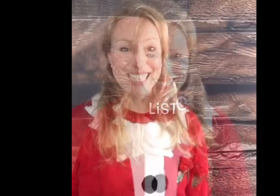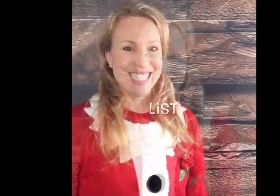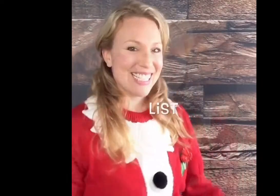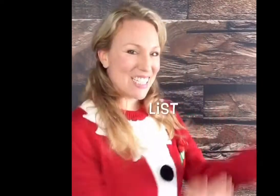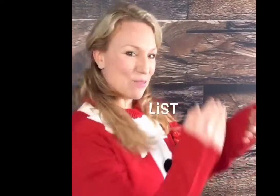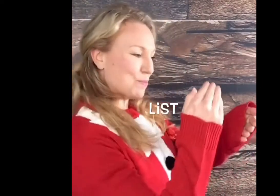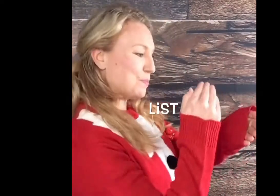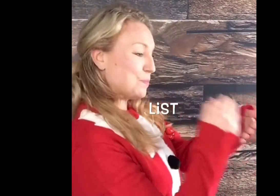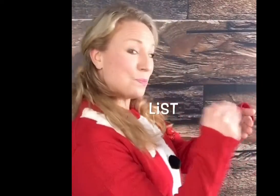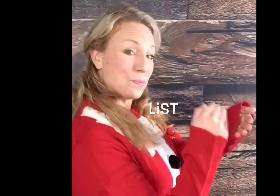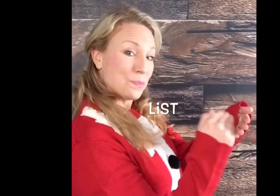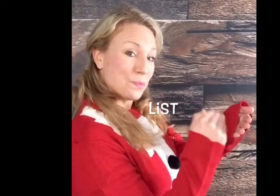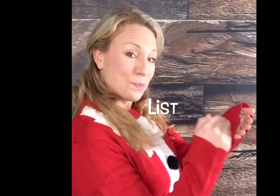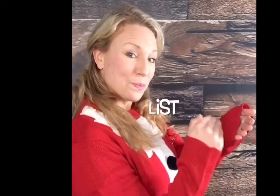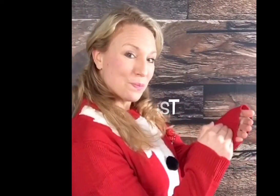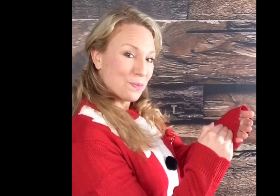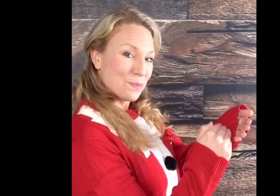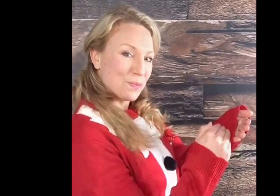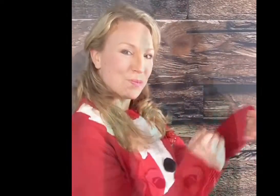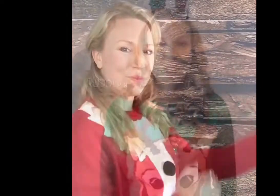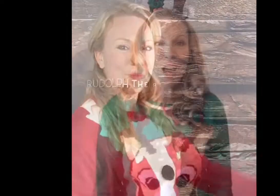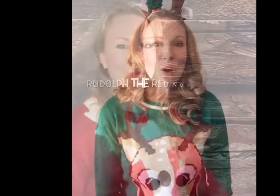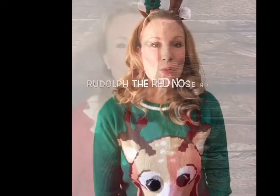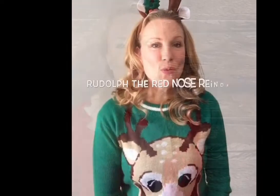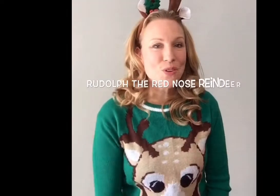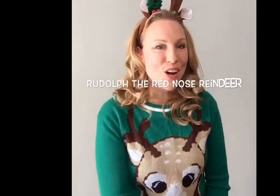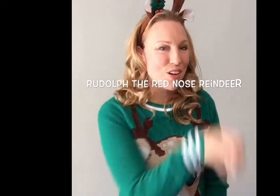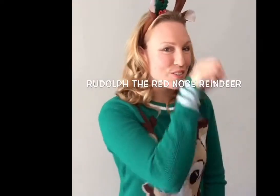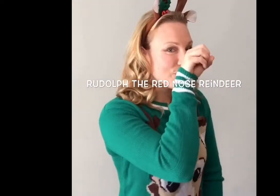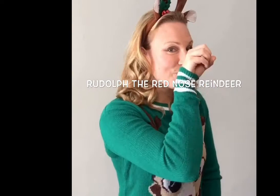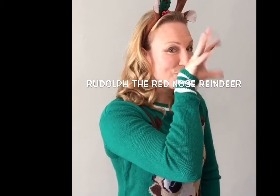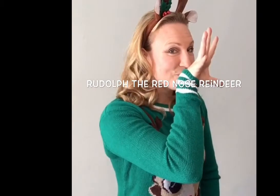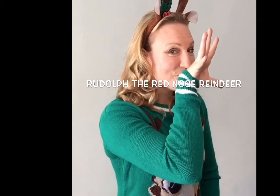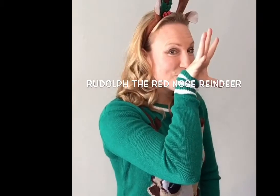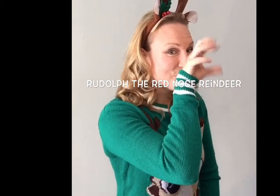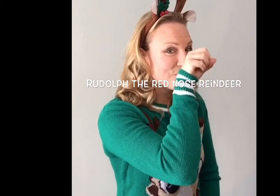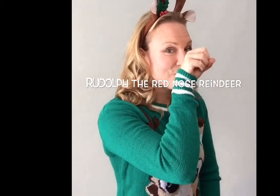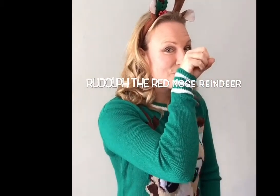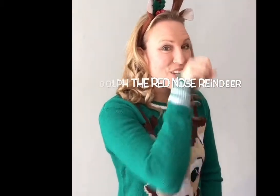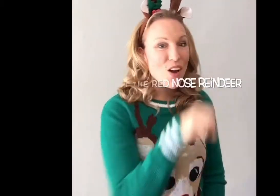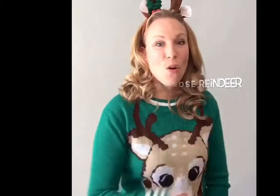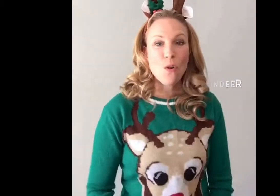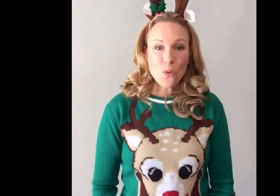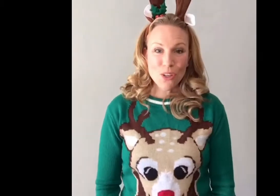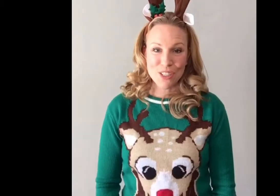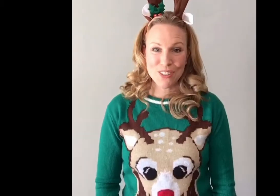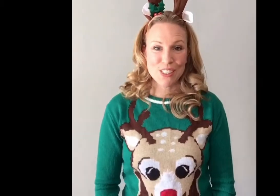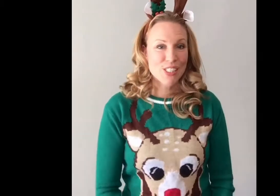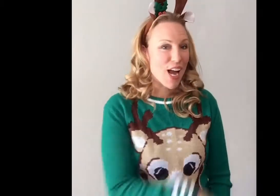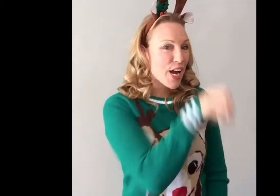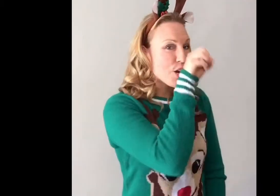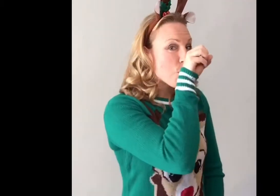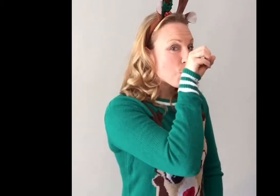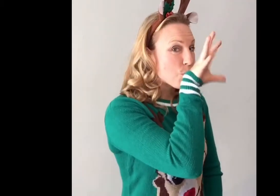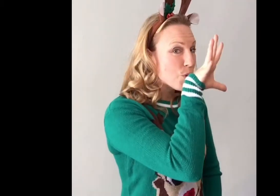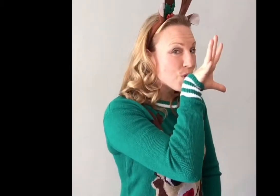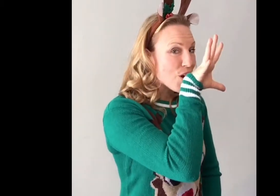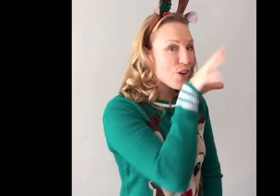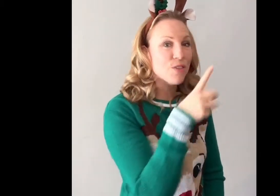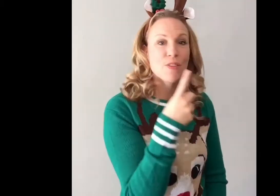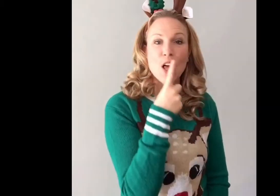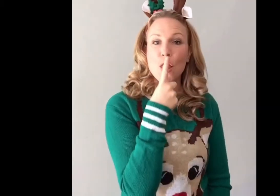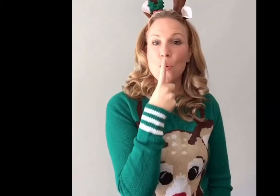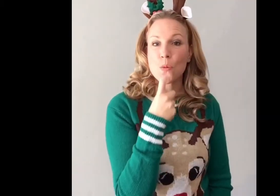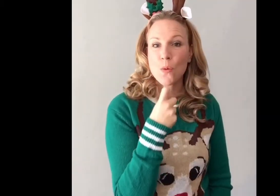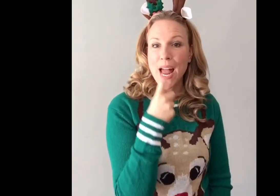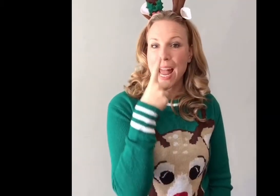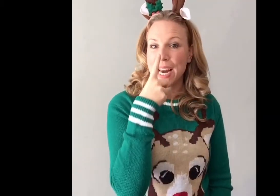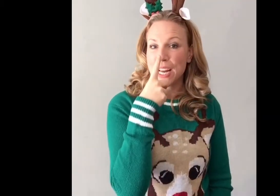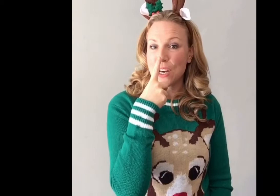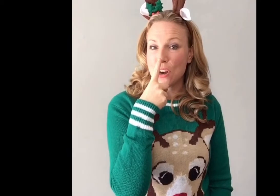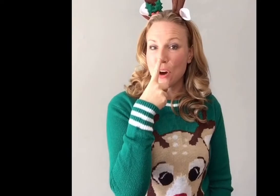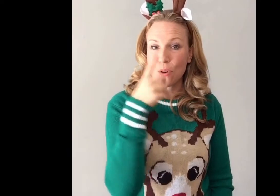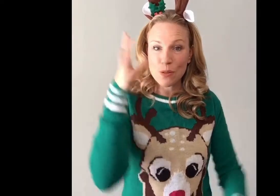RUDOLPH, or you can sign RUDOLPH the RED NOSED REINDEER.